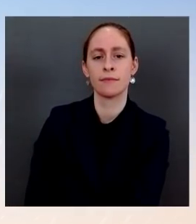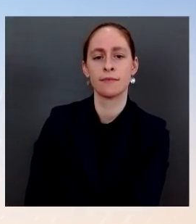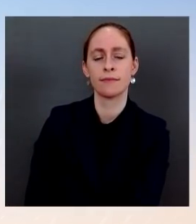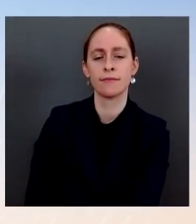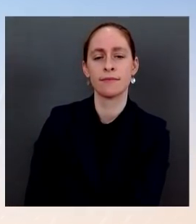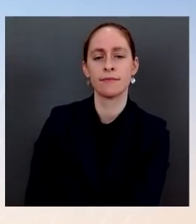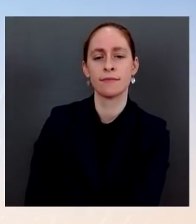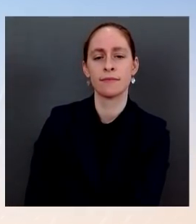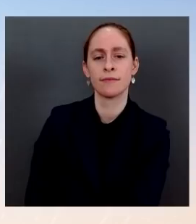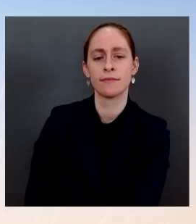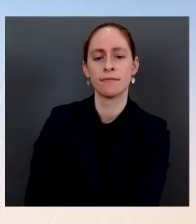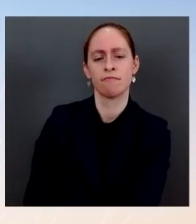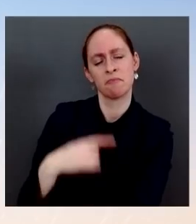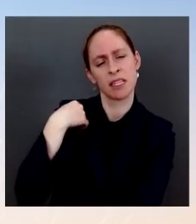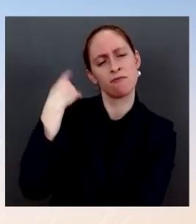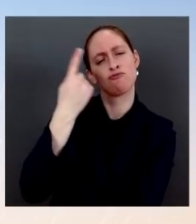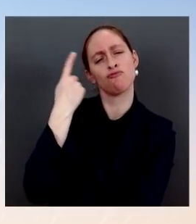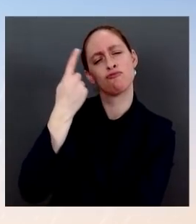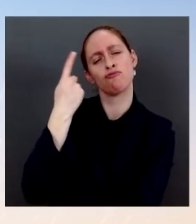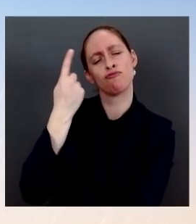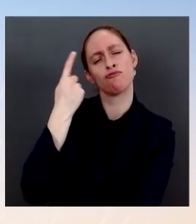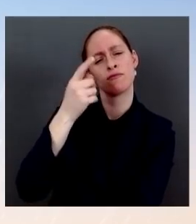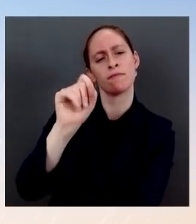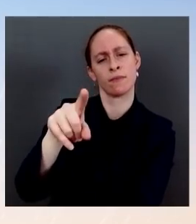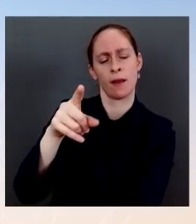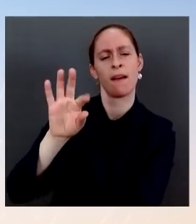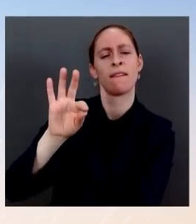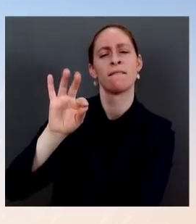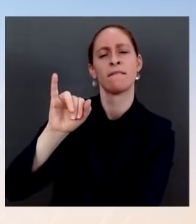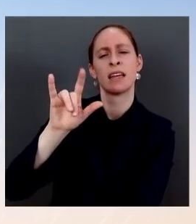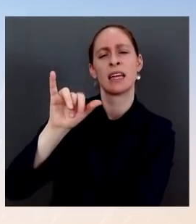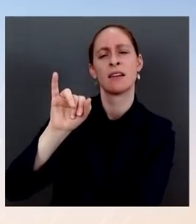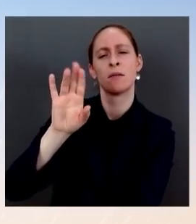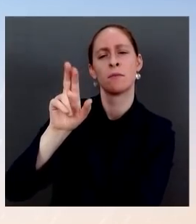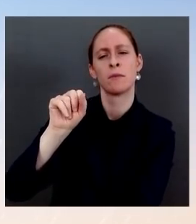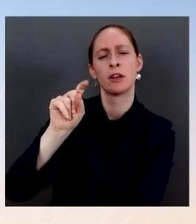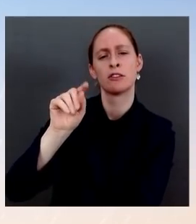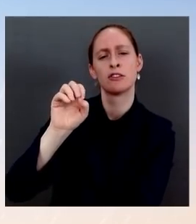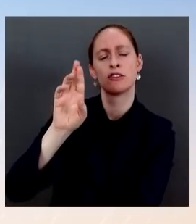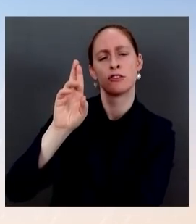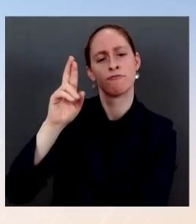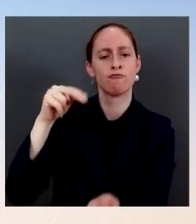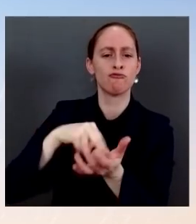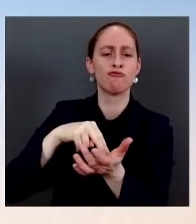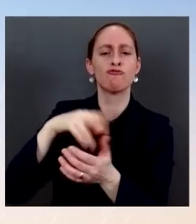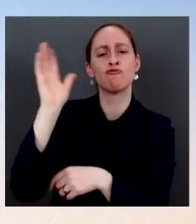for the debt ceiling. What is the President going to say to Democrats who say, "If voting rights is important enough